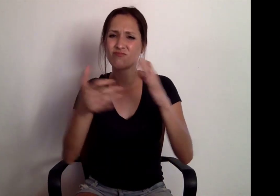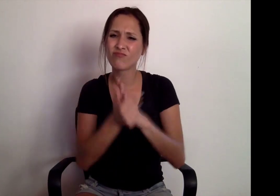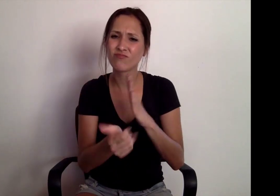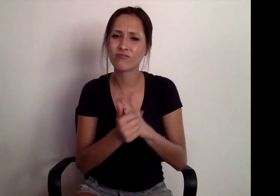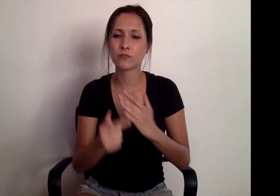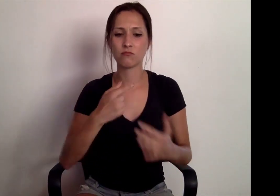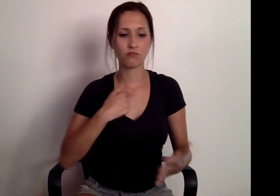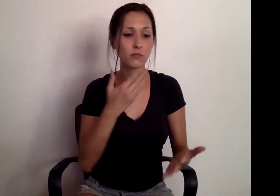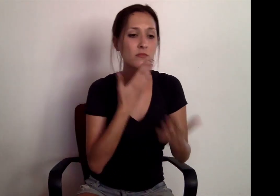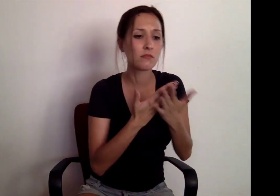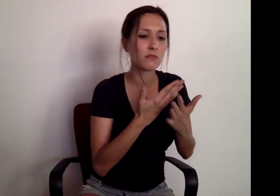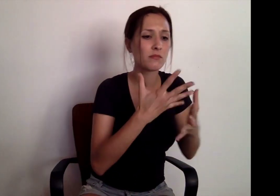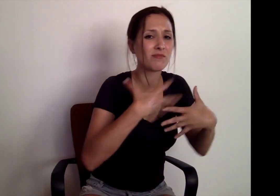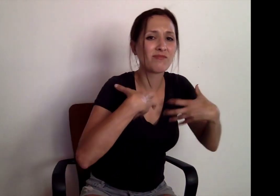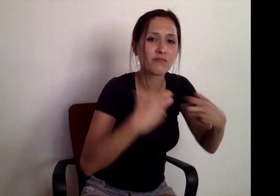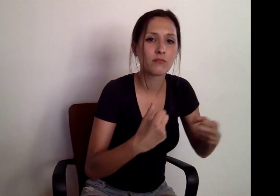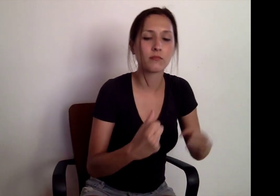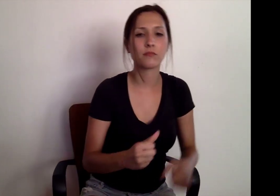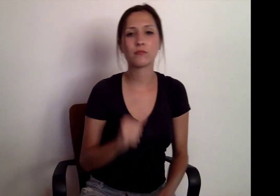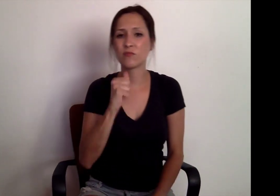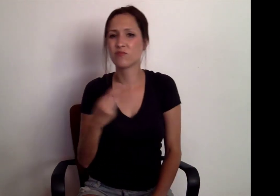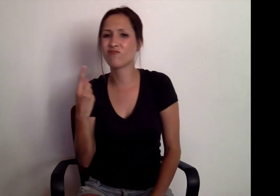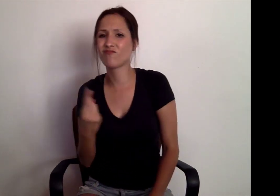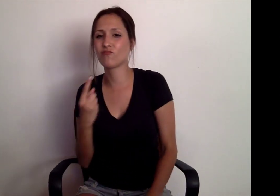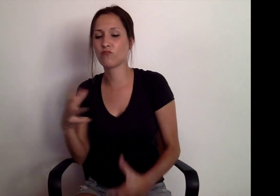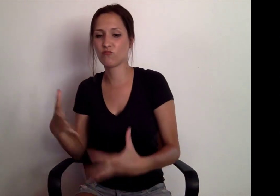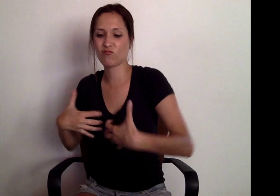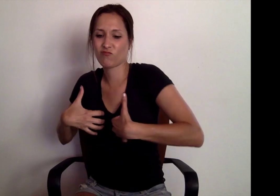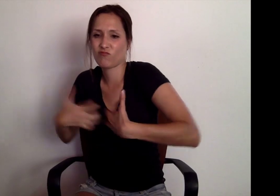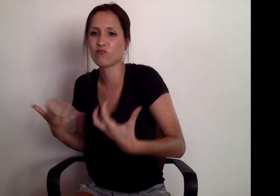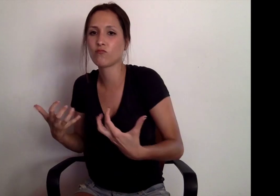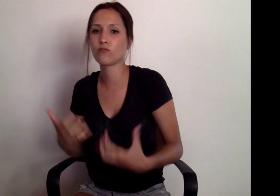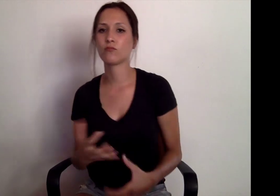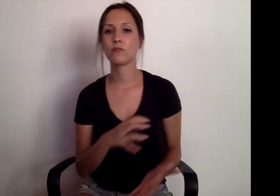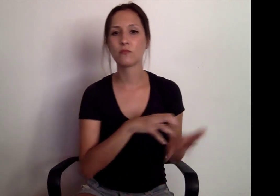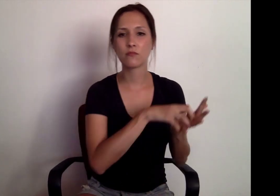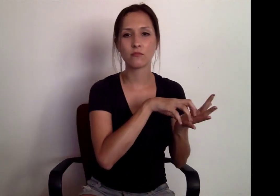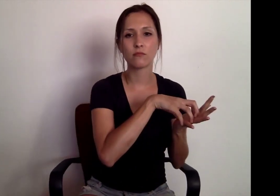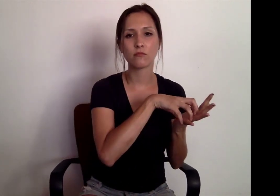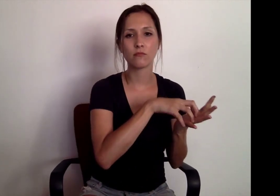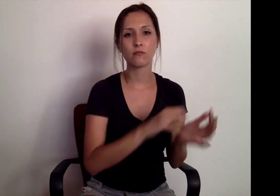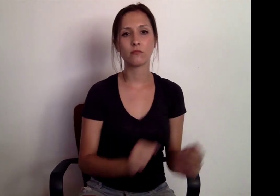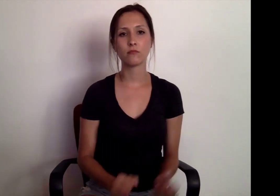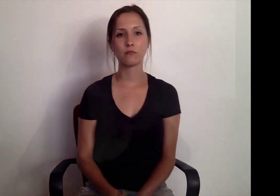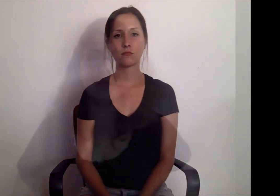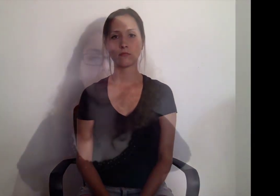I am capable, I am wholesome not just livid and weak.